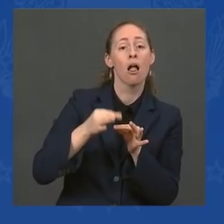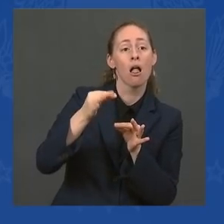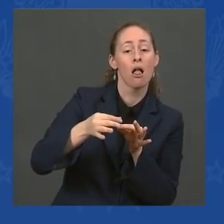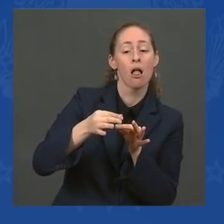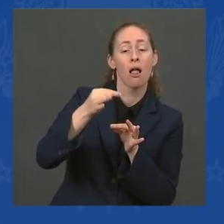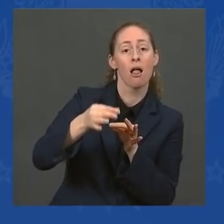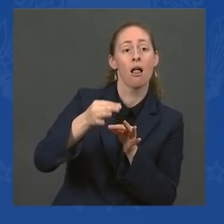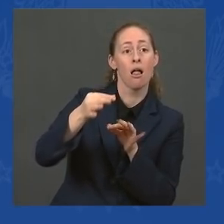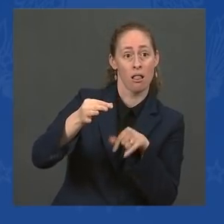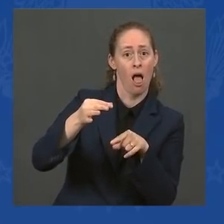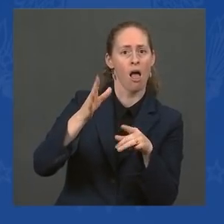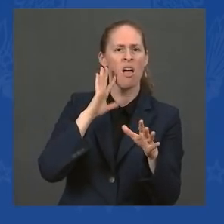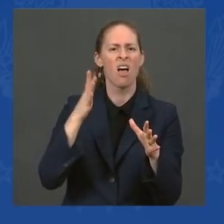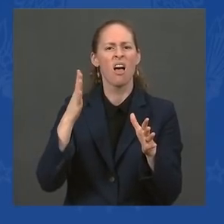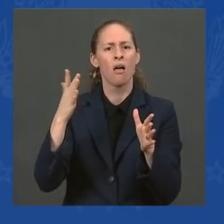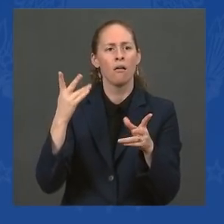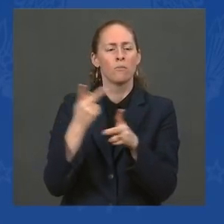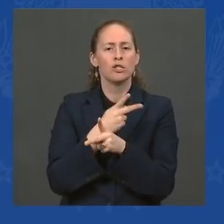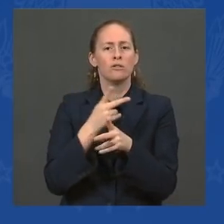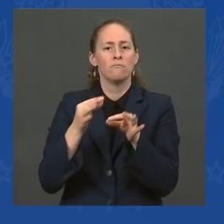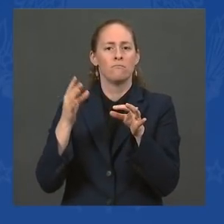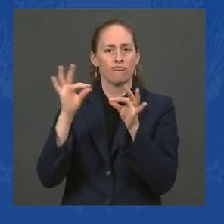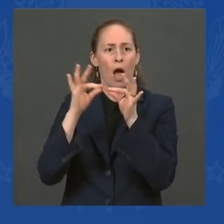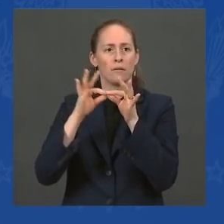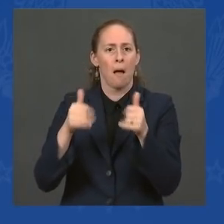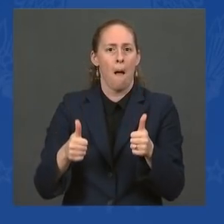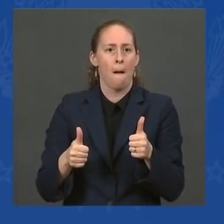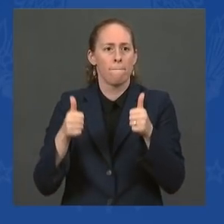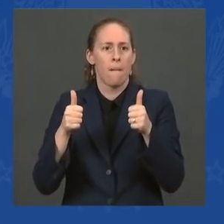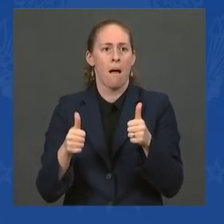as we've begun to see in the markets already, starting last Friday.